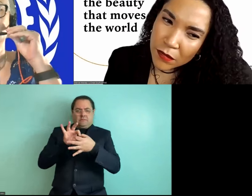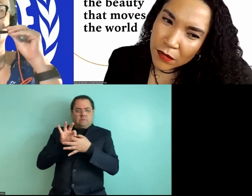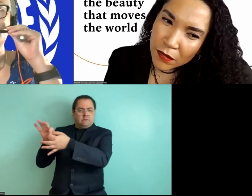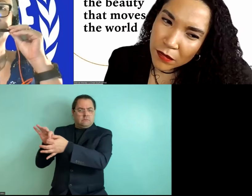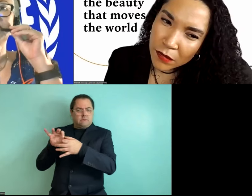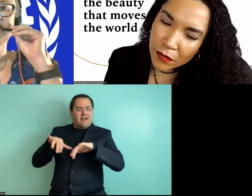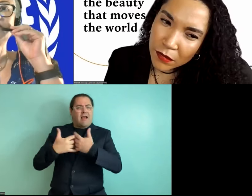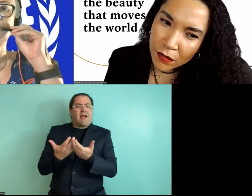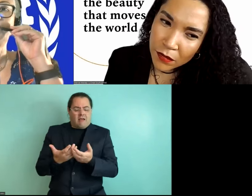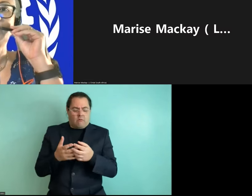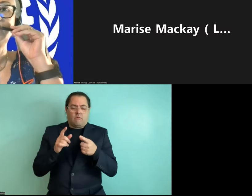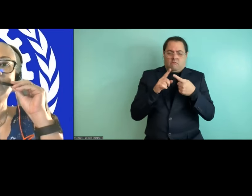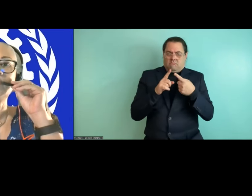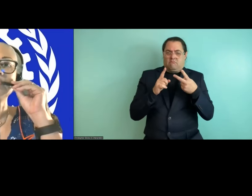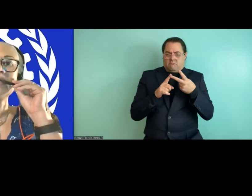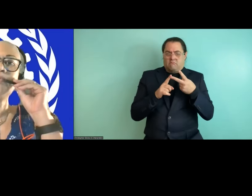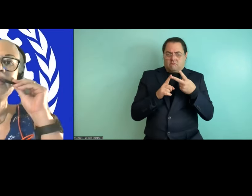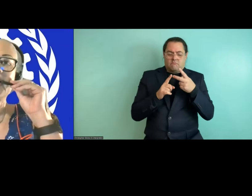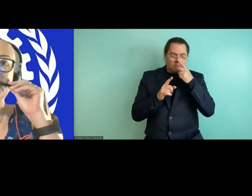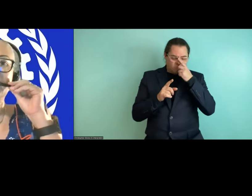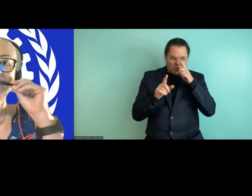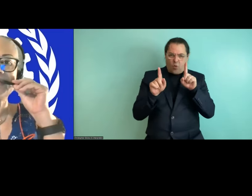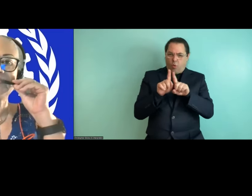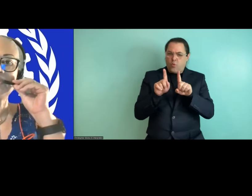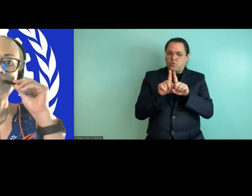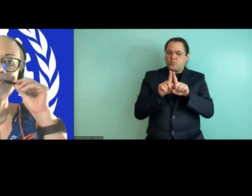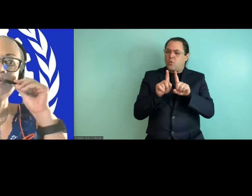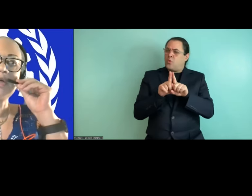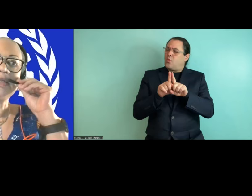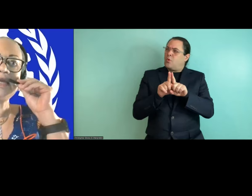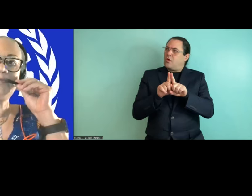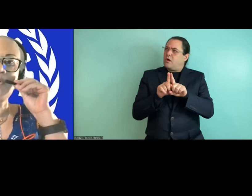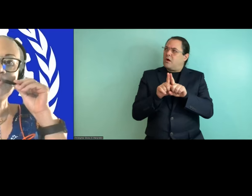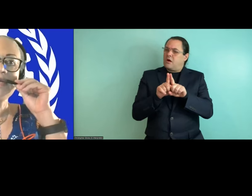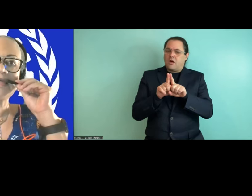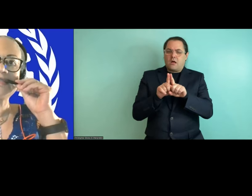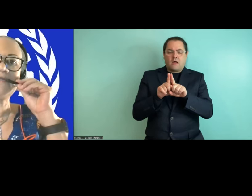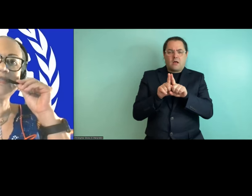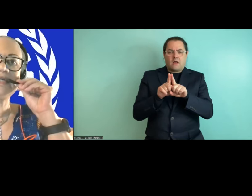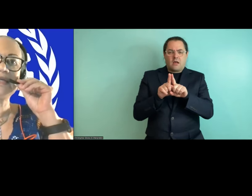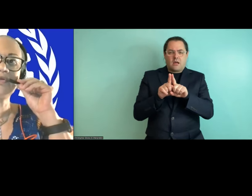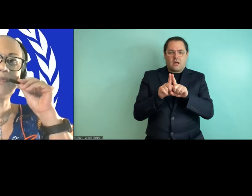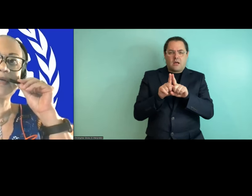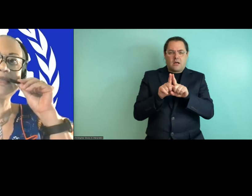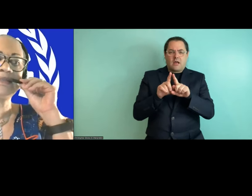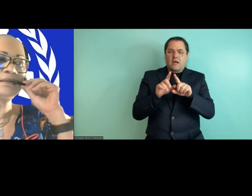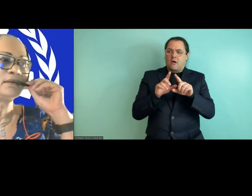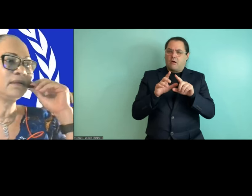Afghan ease SEO. 11:06:38 como si yo contribute Allah concept